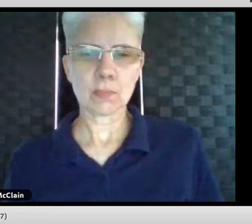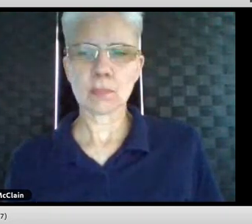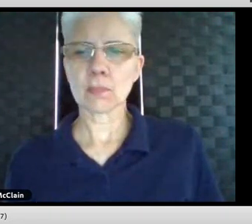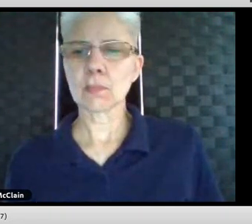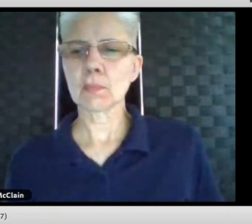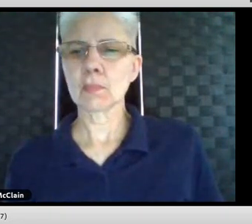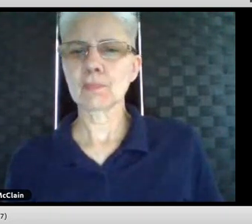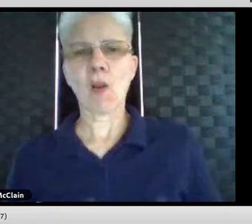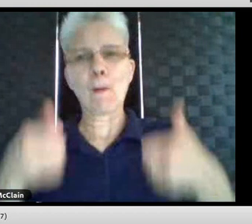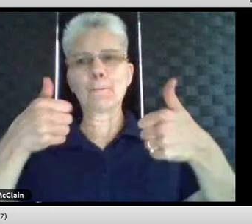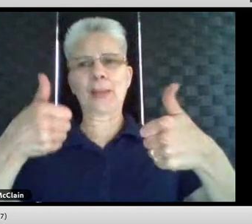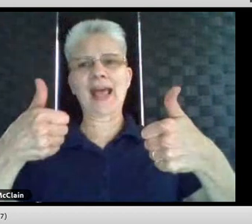How about now?